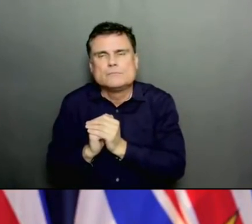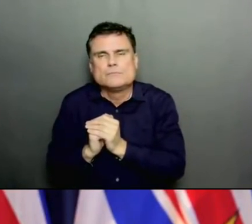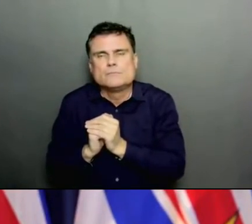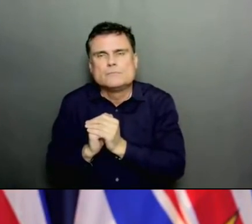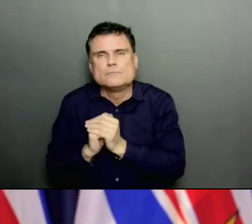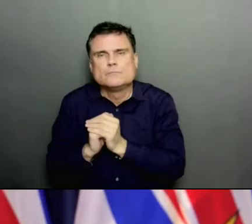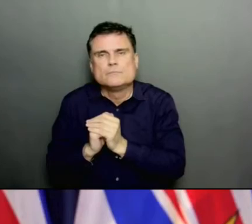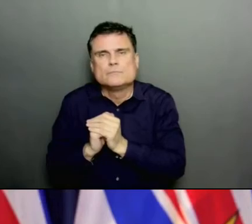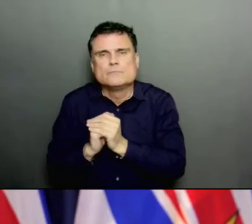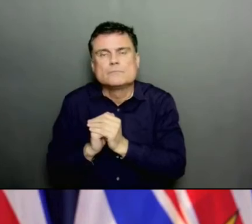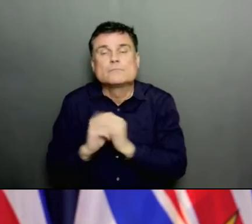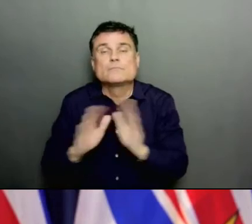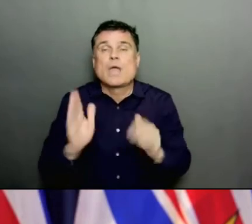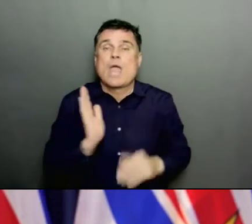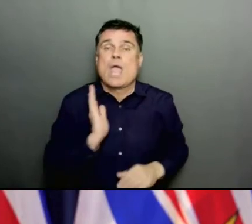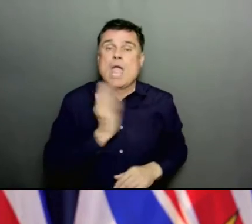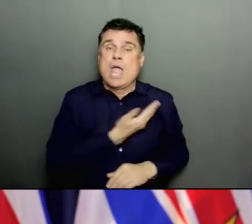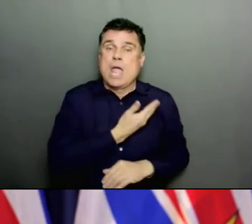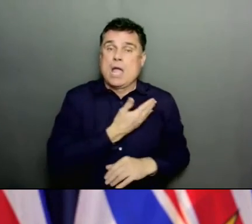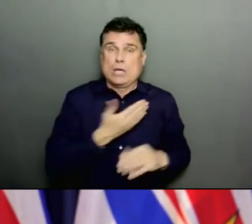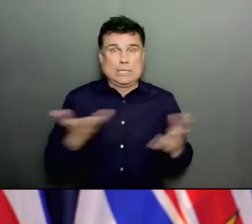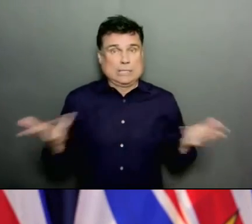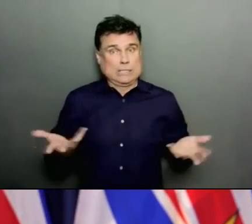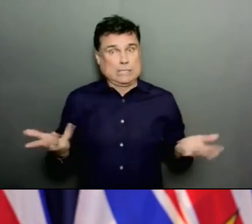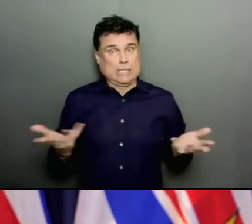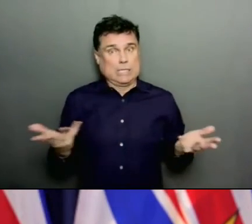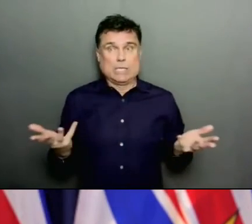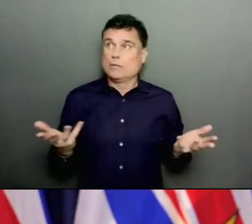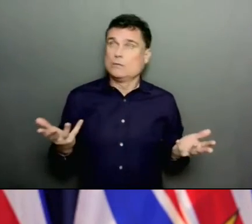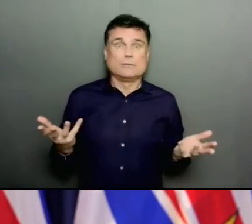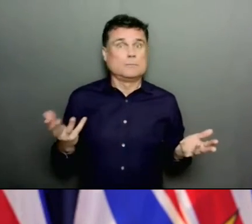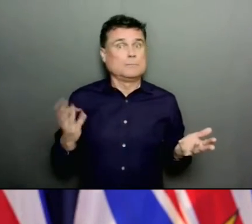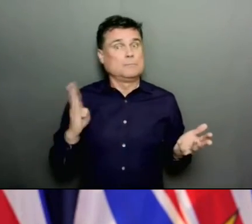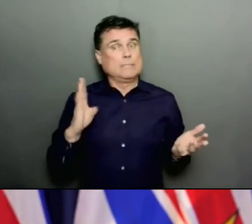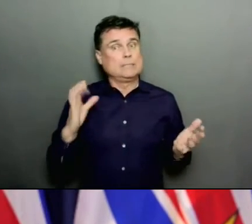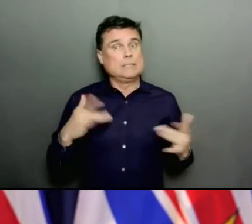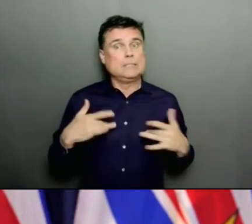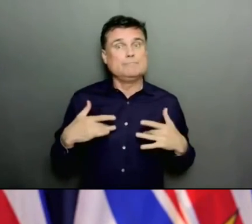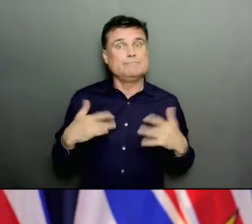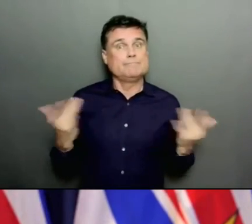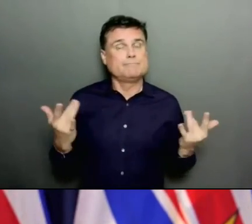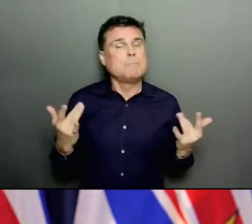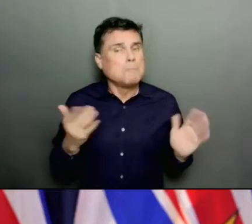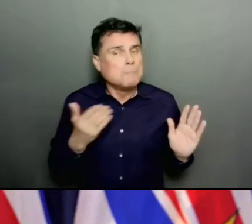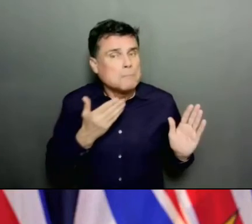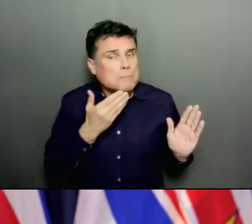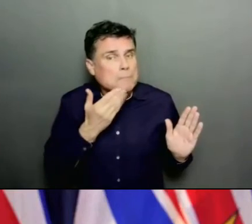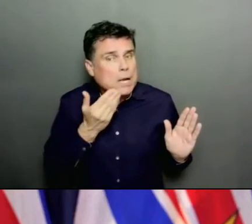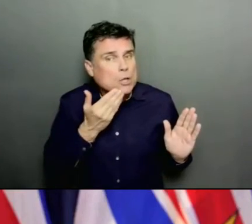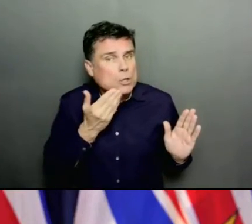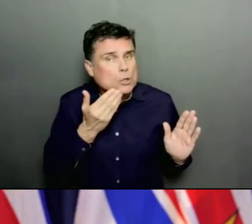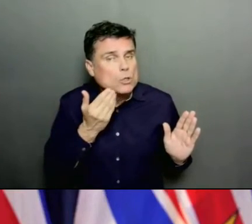sense than it is under normal times this time of year. On December 12 of 2019, for example, our